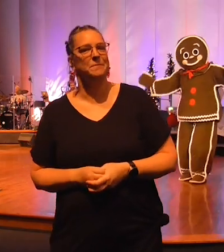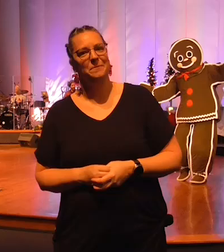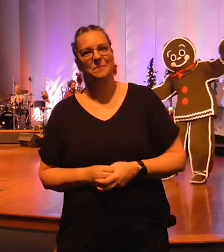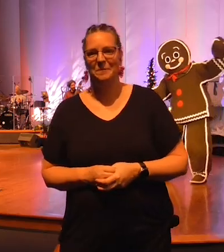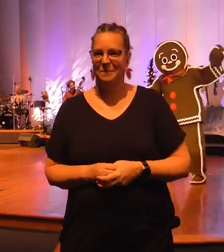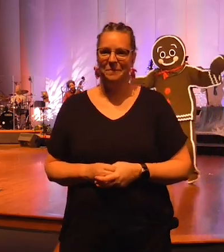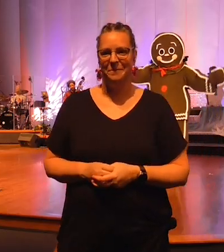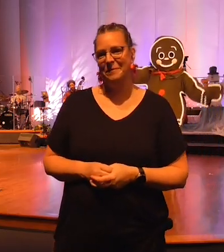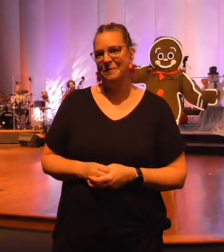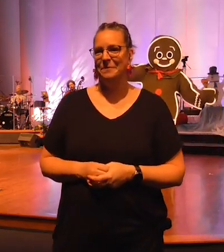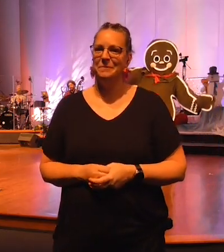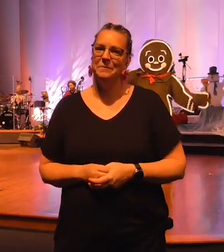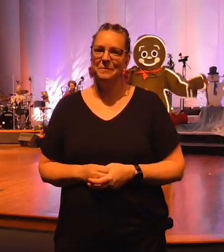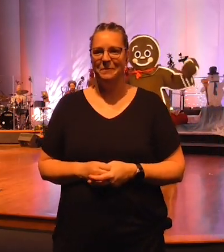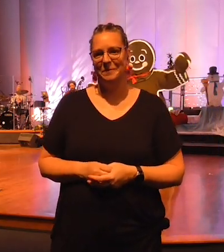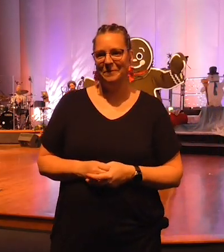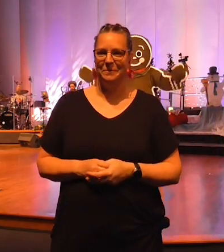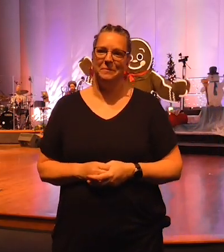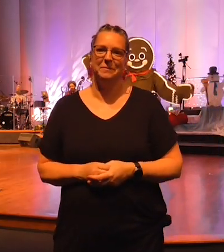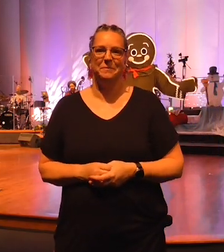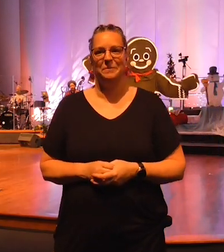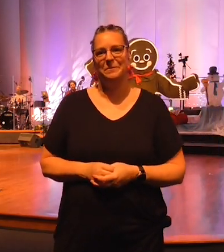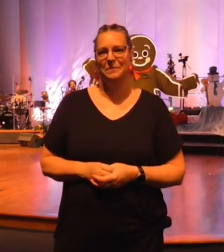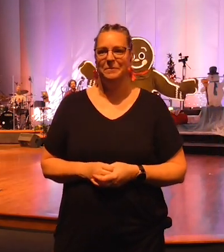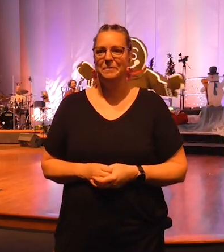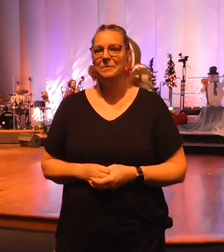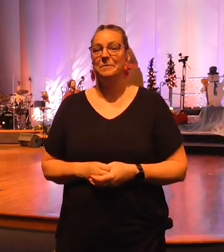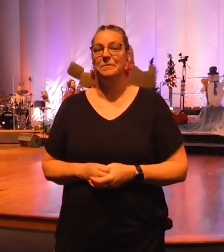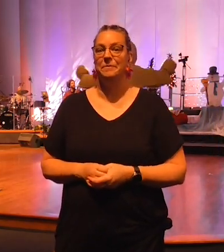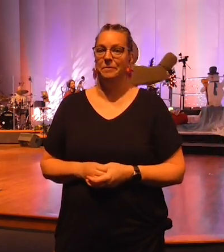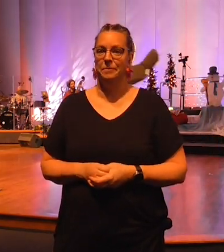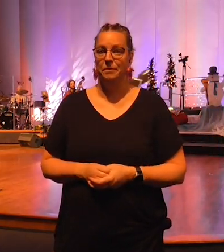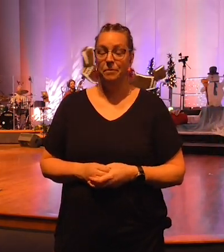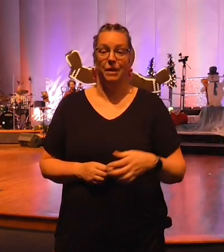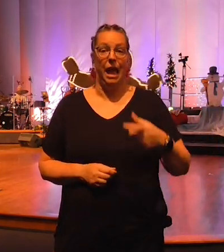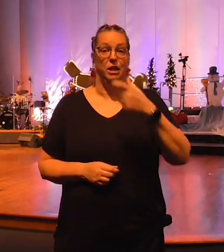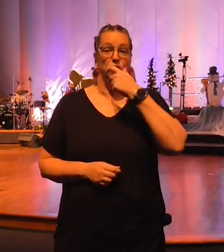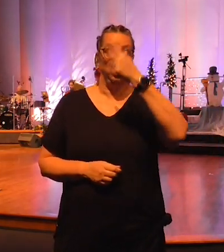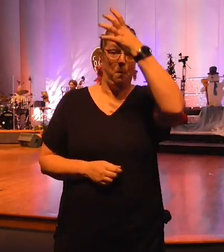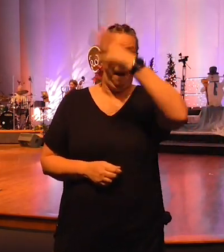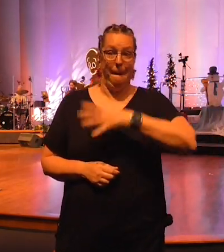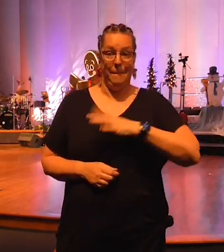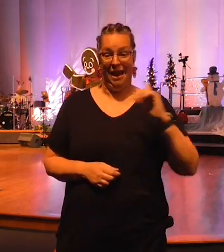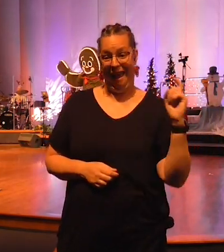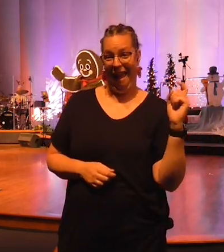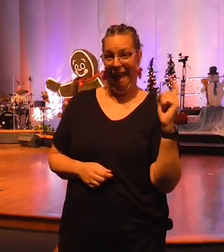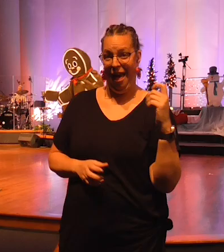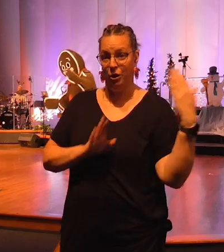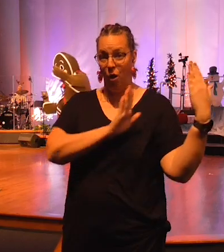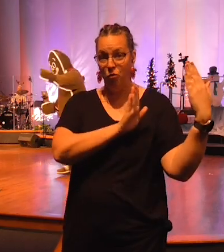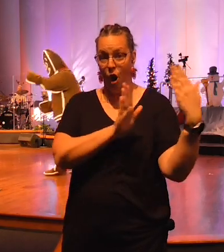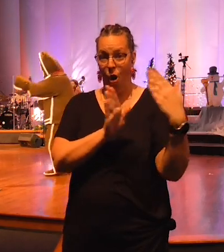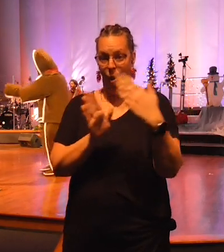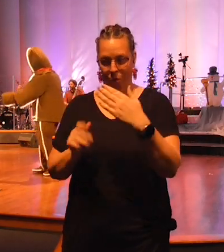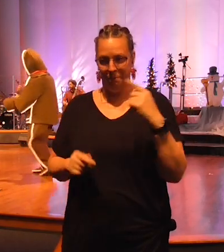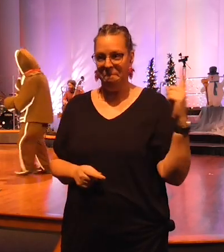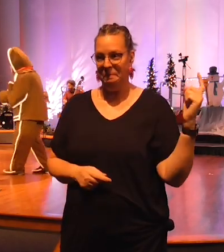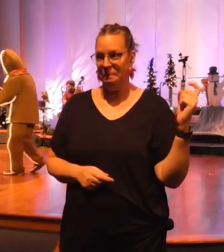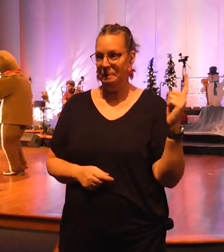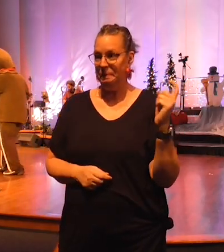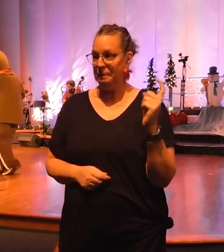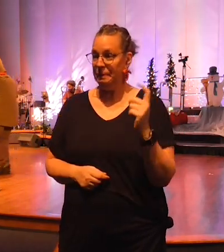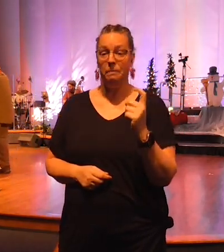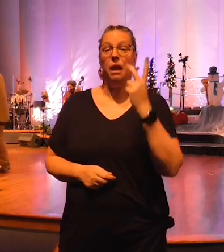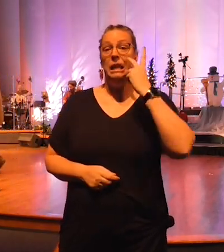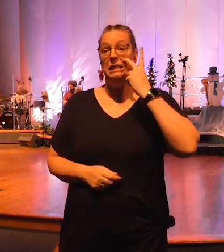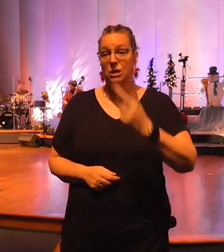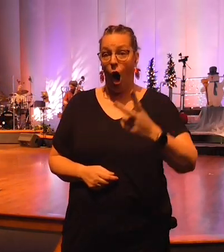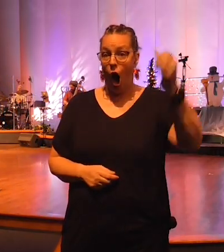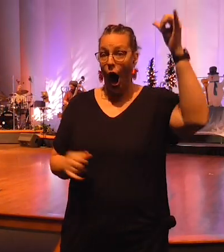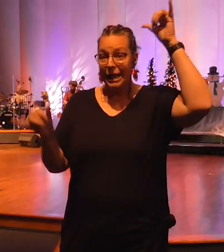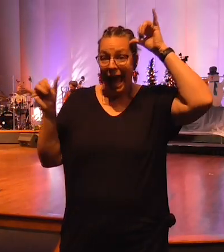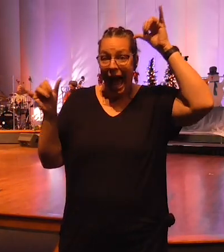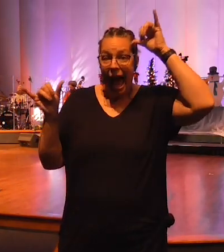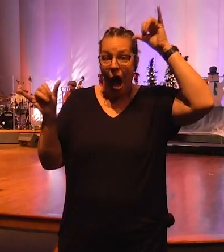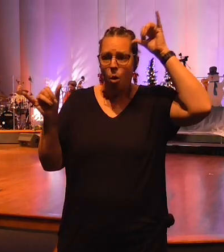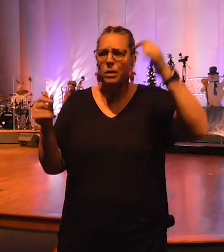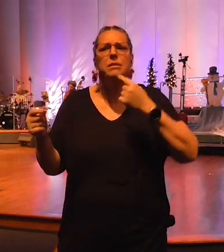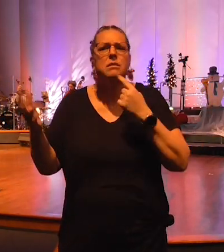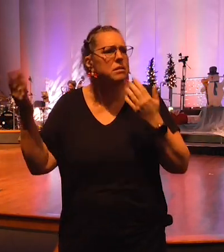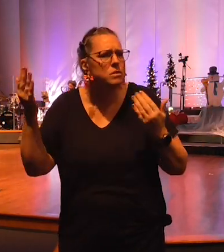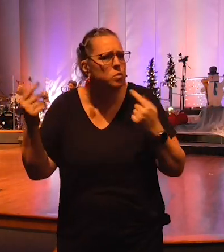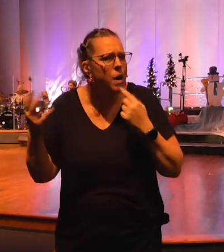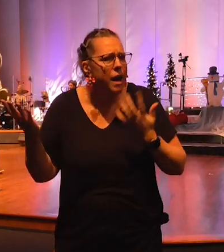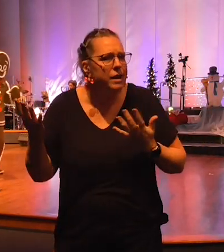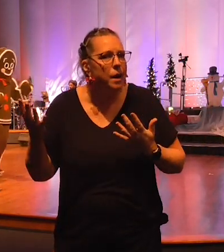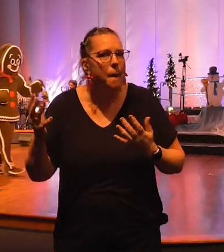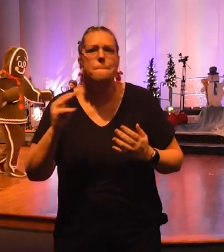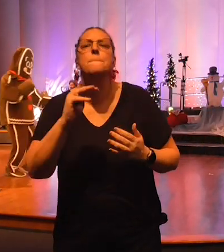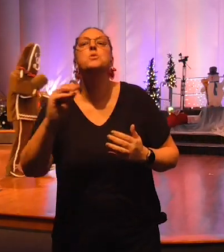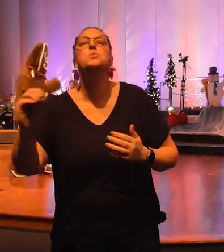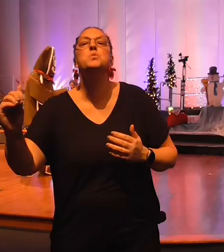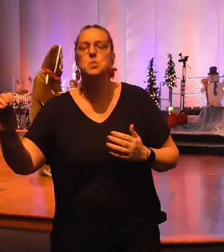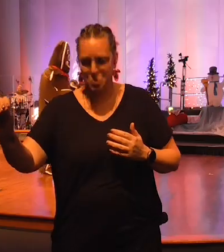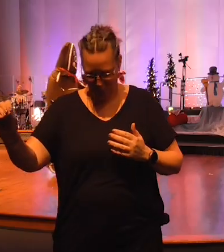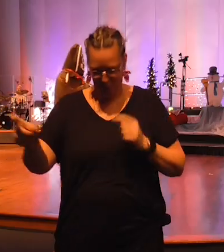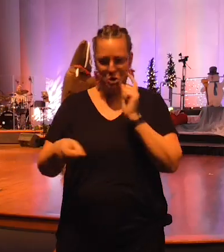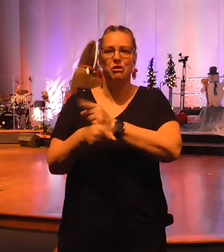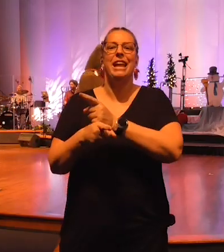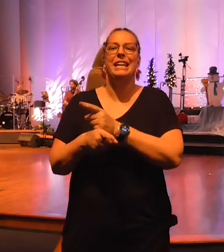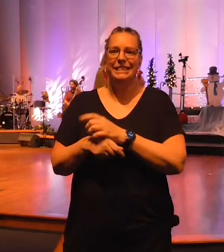yeah g bed man went running down the road till he came upon a cow what does a cow